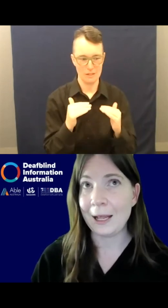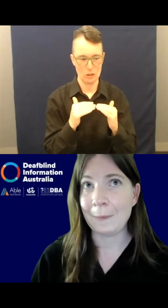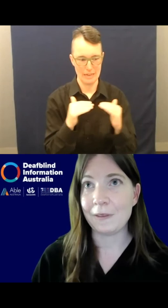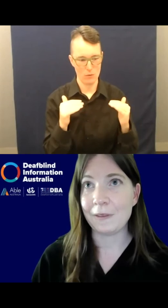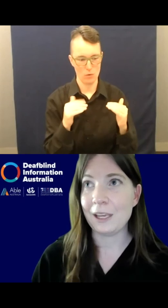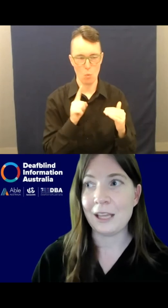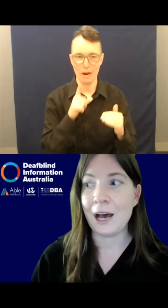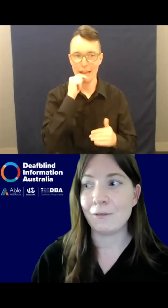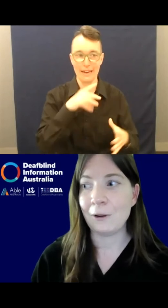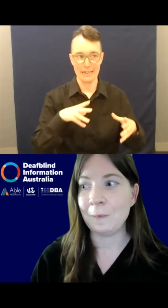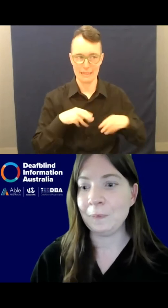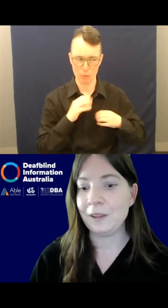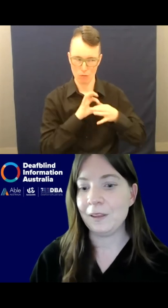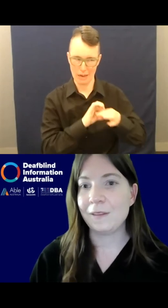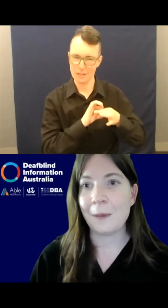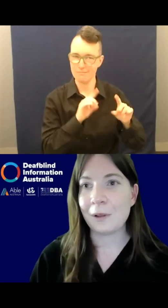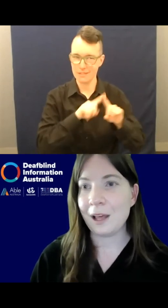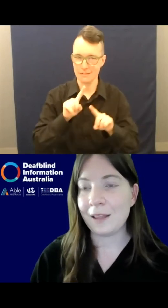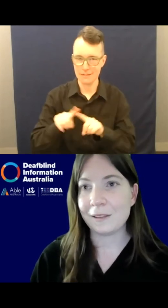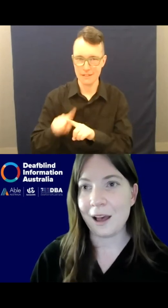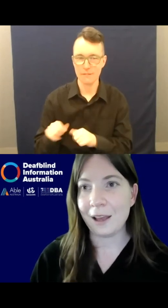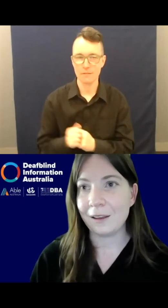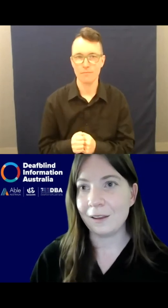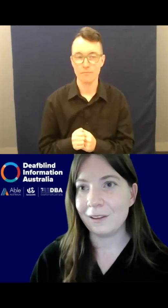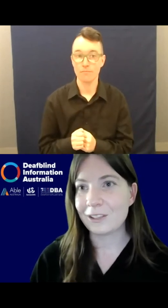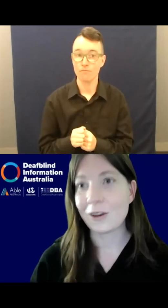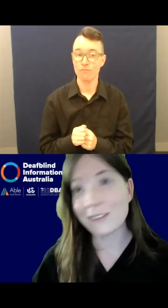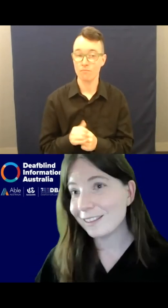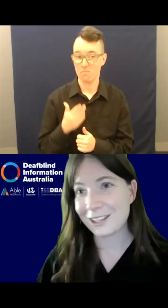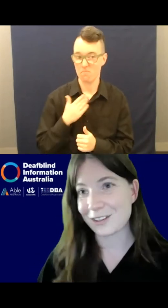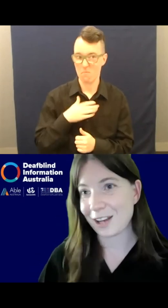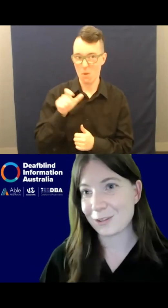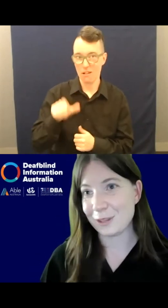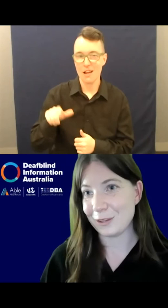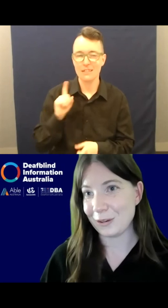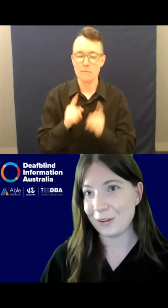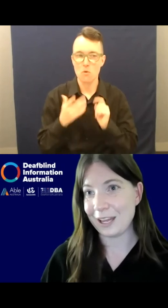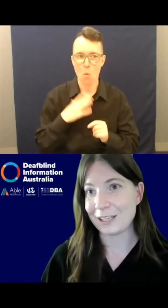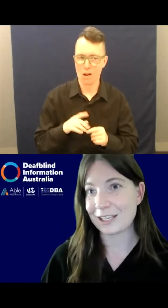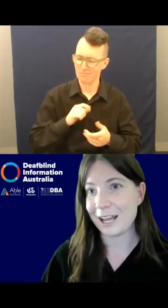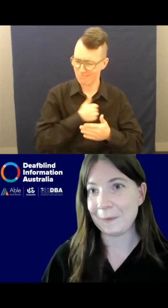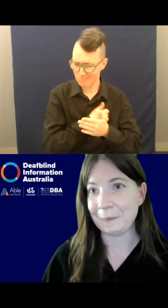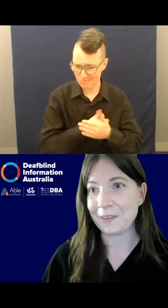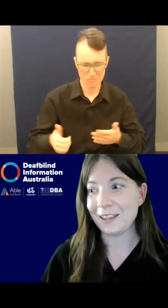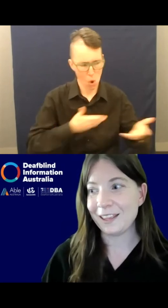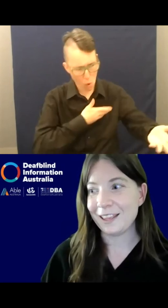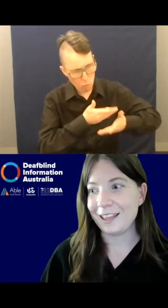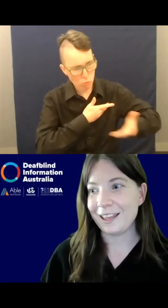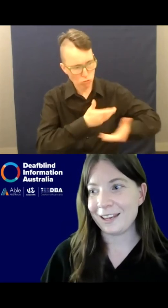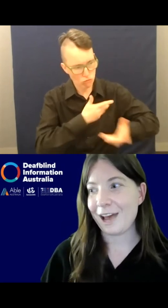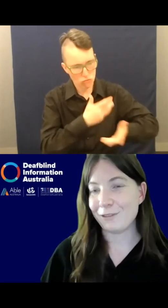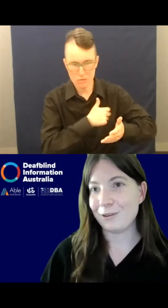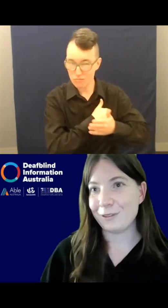So in the art room, some clients like to constantly interact with you and have you there